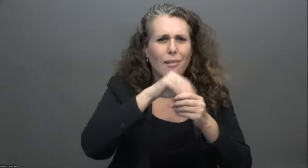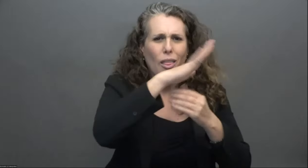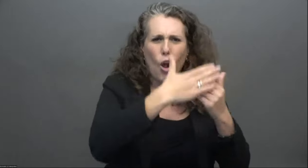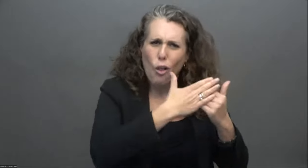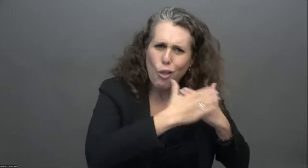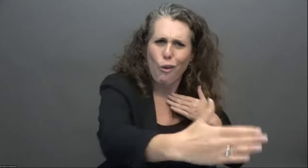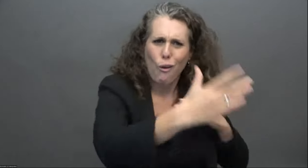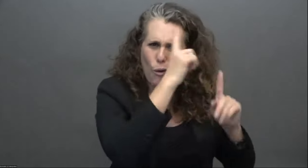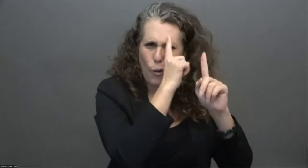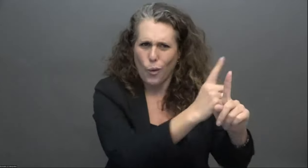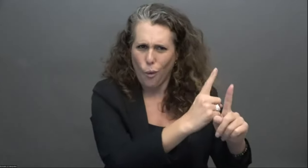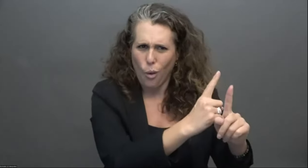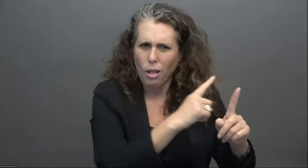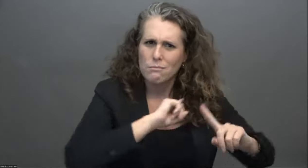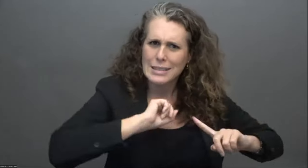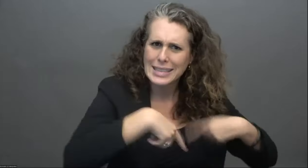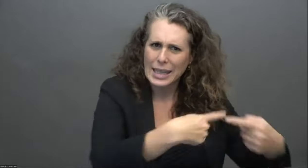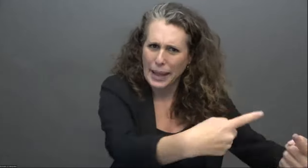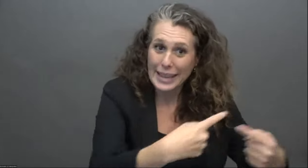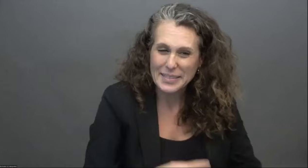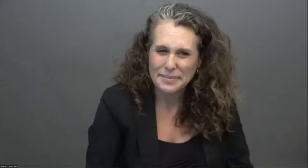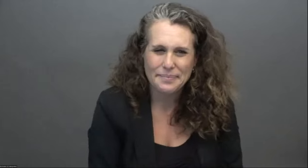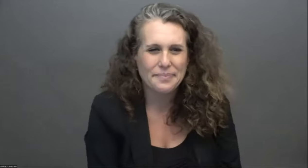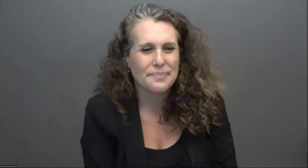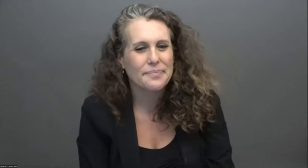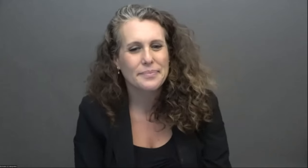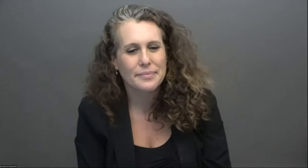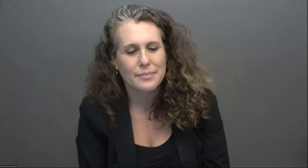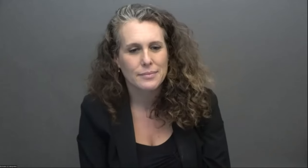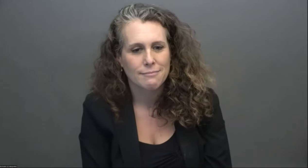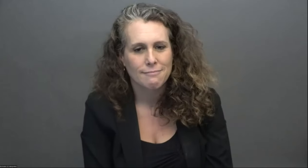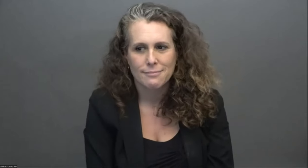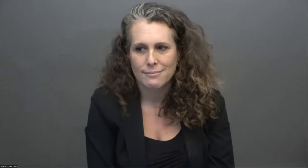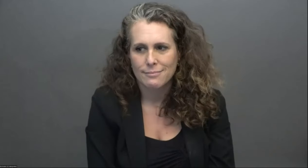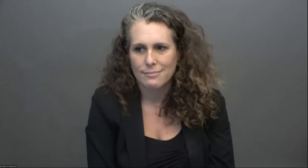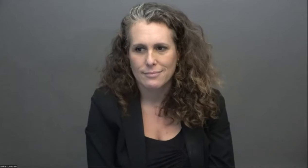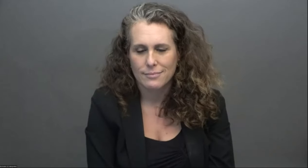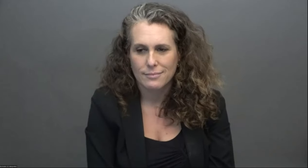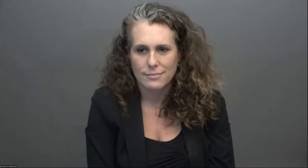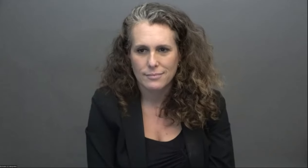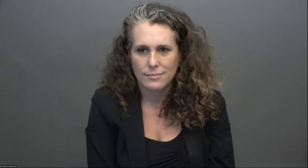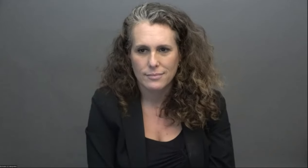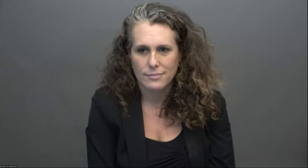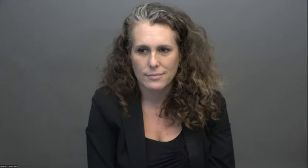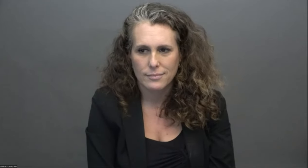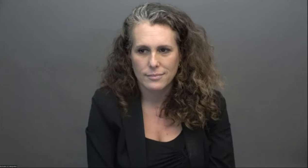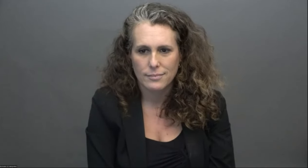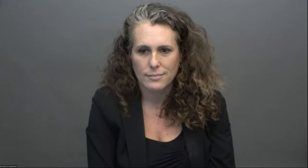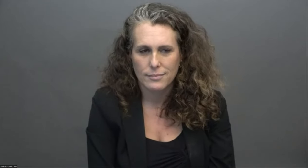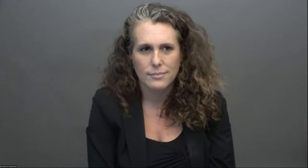16:46:19 Then ability. And that's why we must upscale relationships important relationships